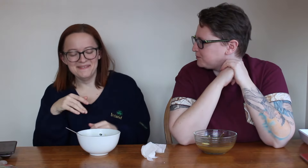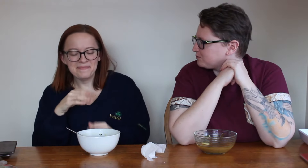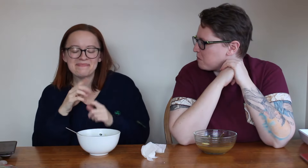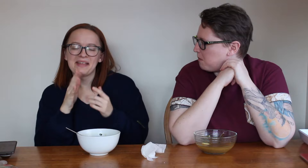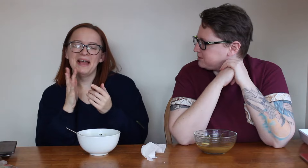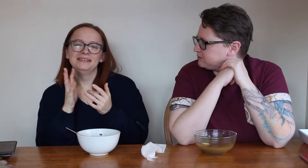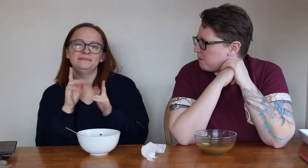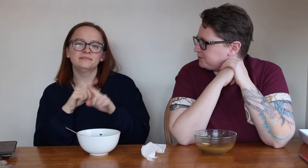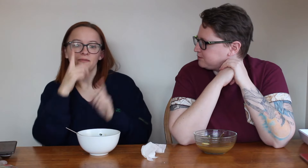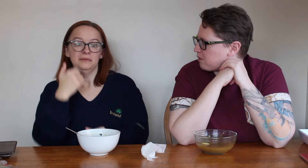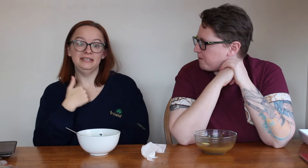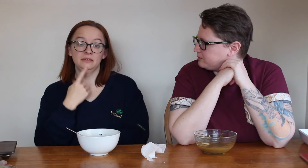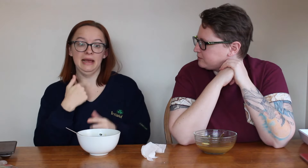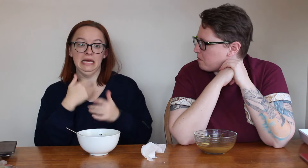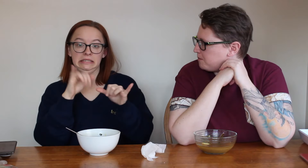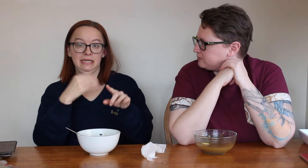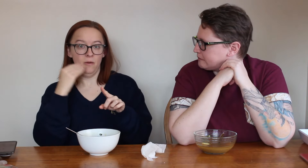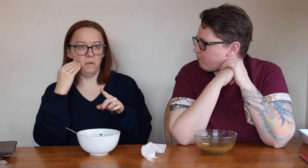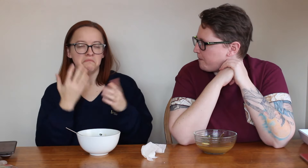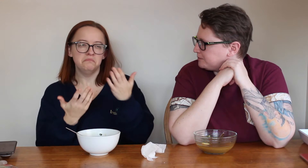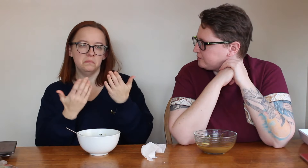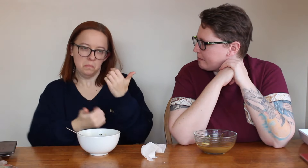Because I only work in the evenings and sometimes on the weekends as well.